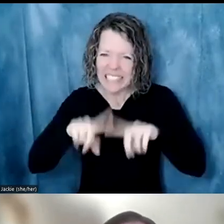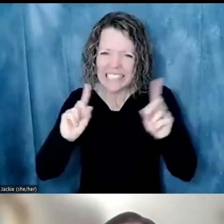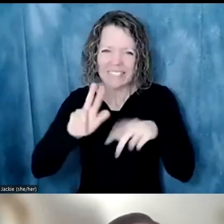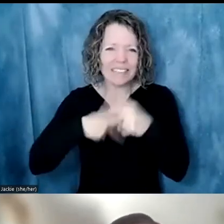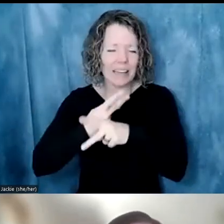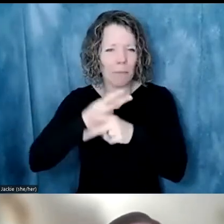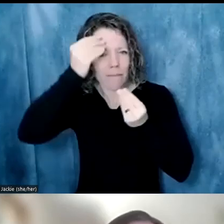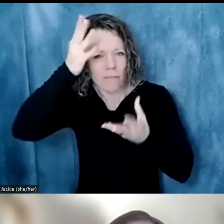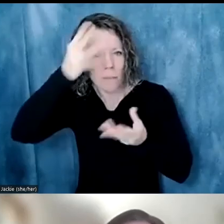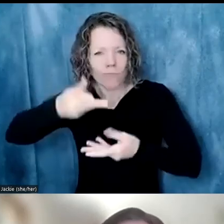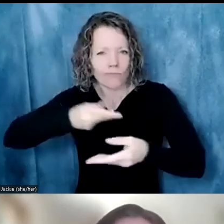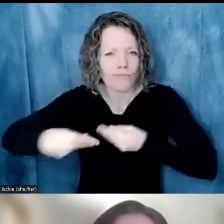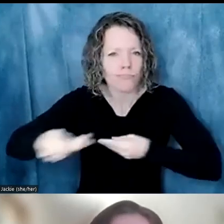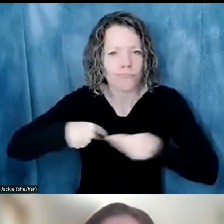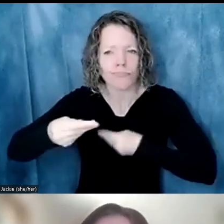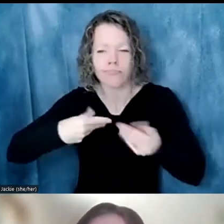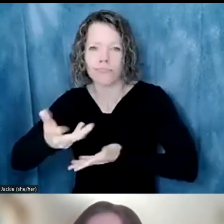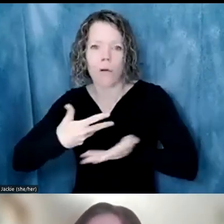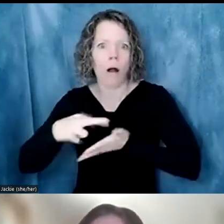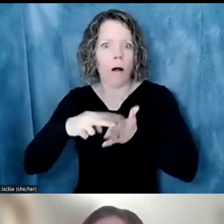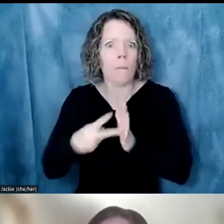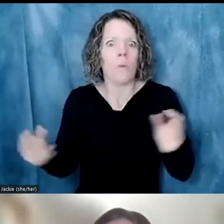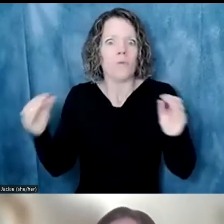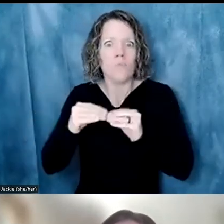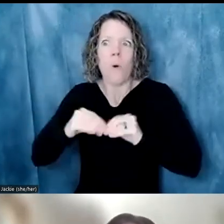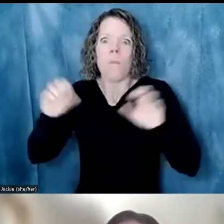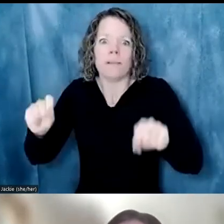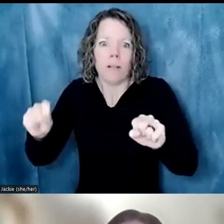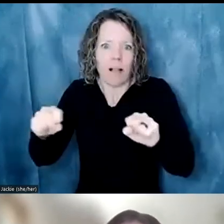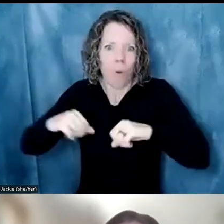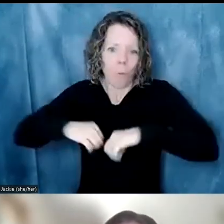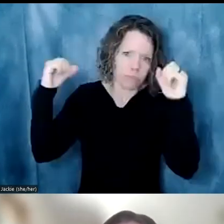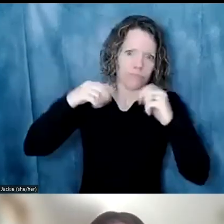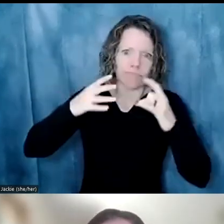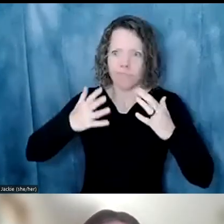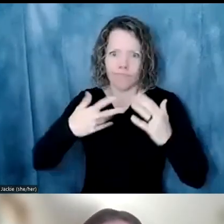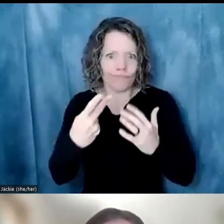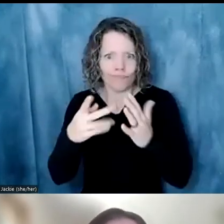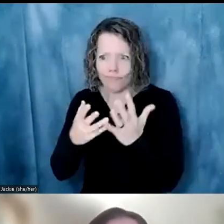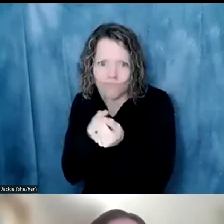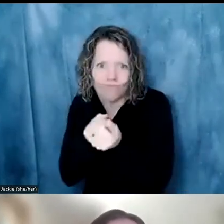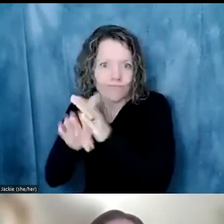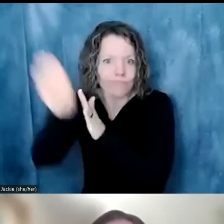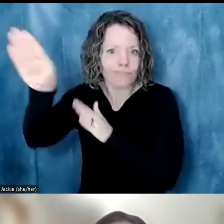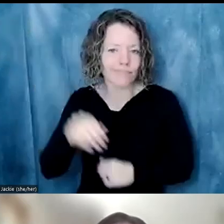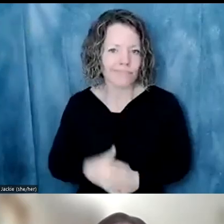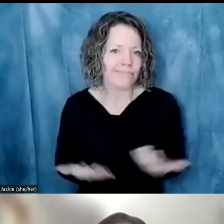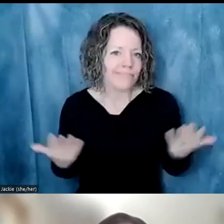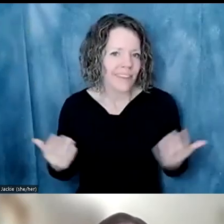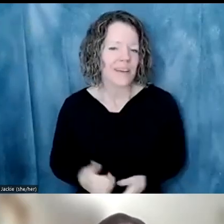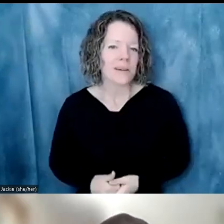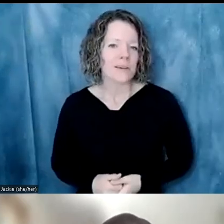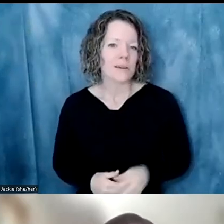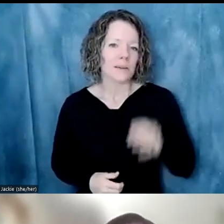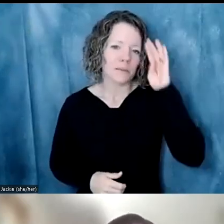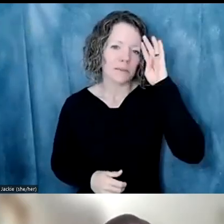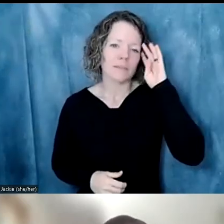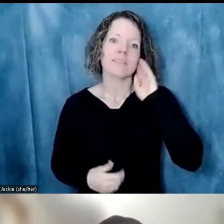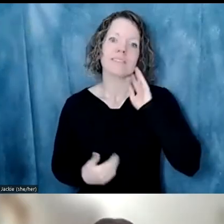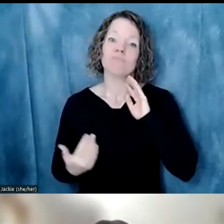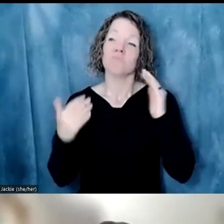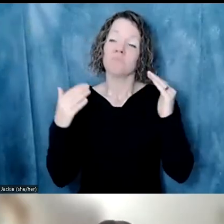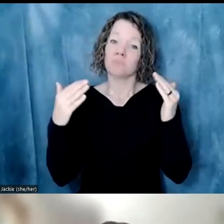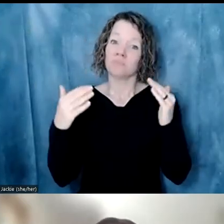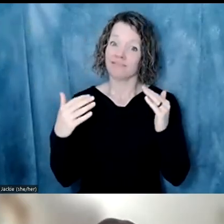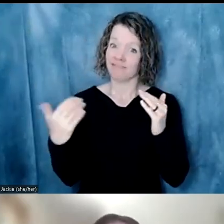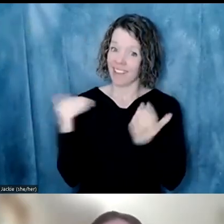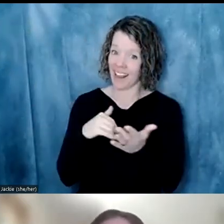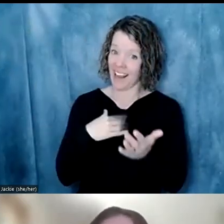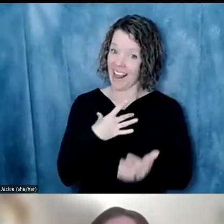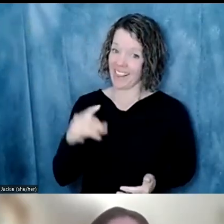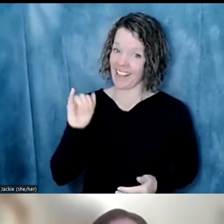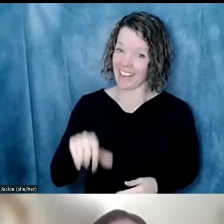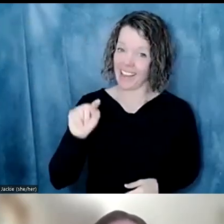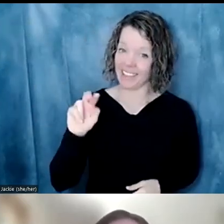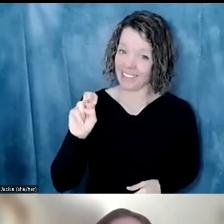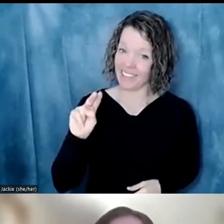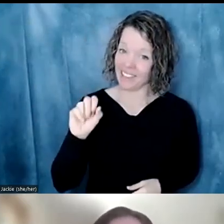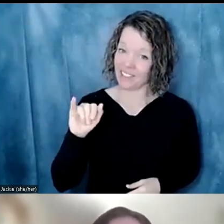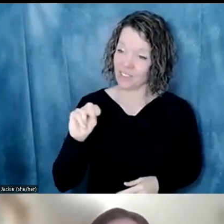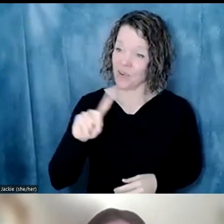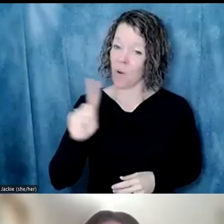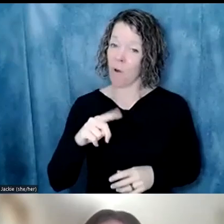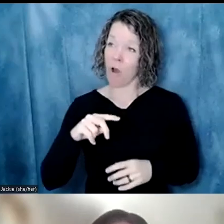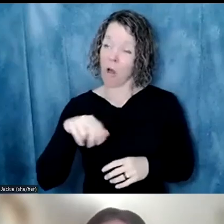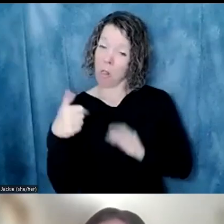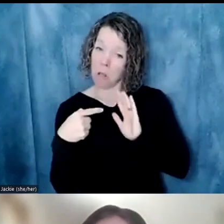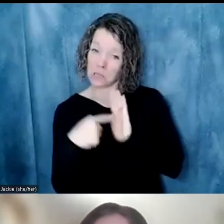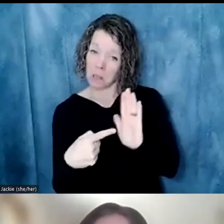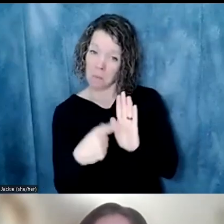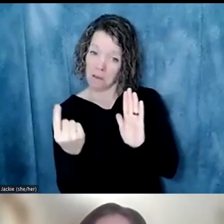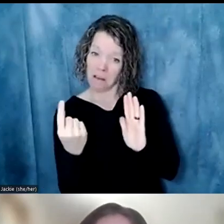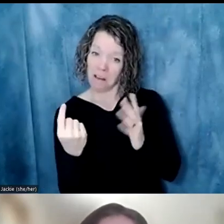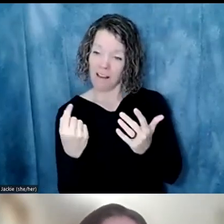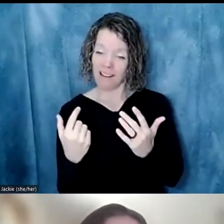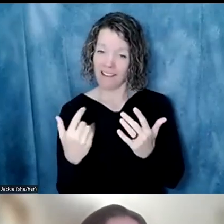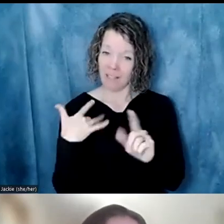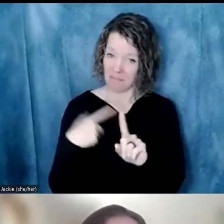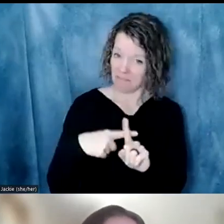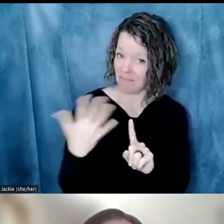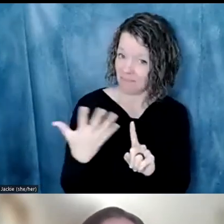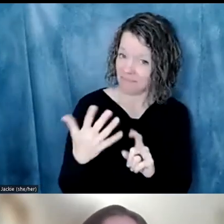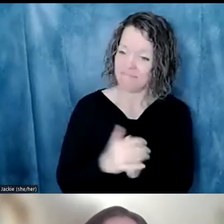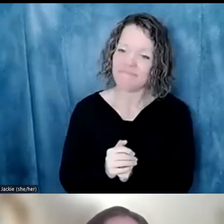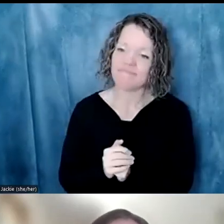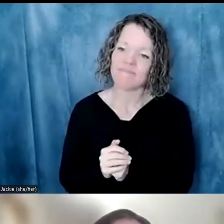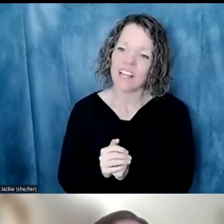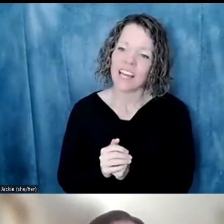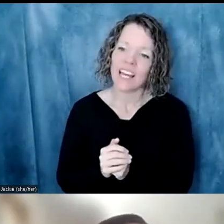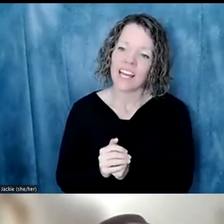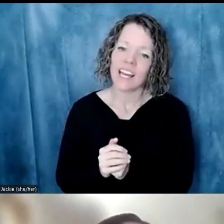possibilities for action. I guess another place in which that tension is good and is shared is what